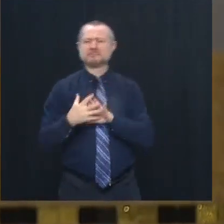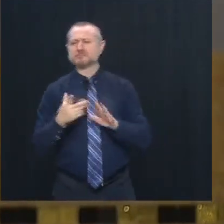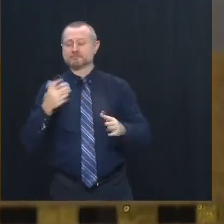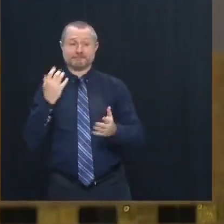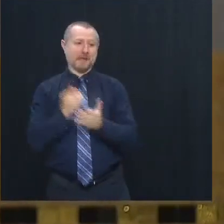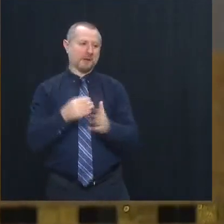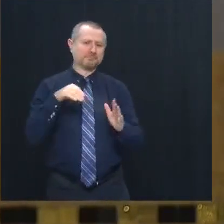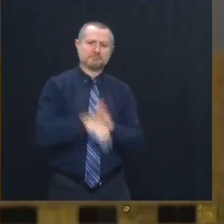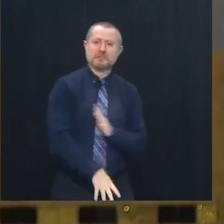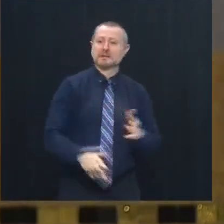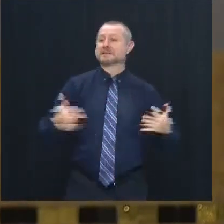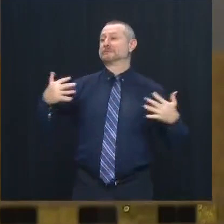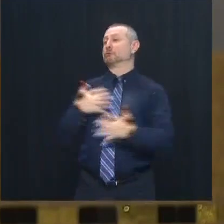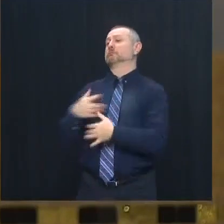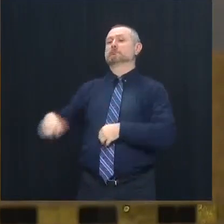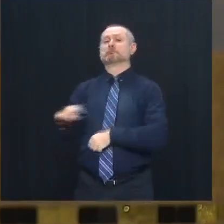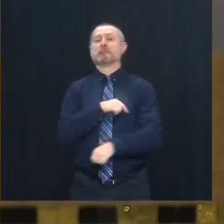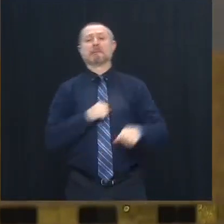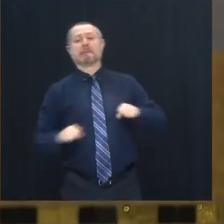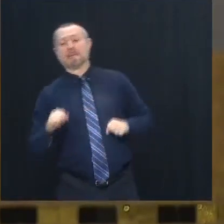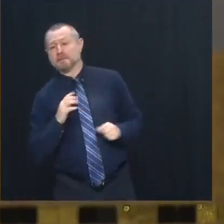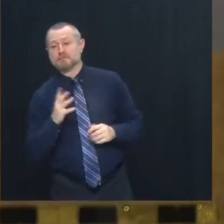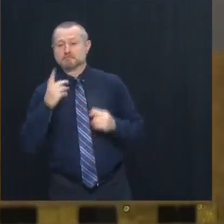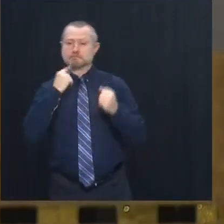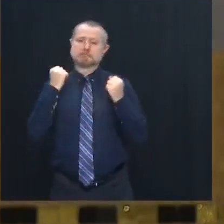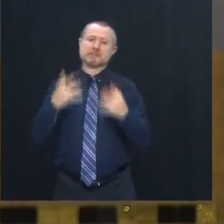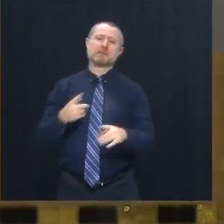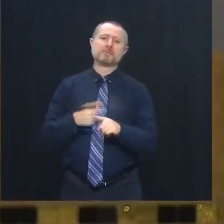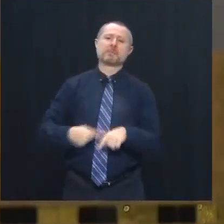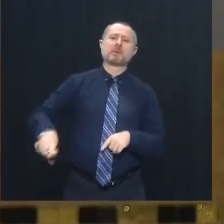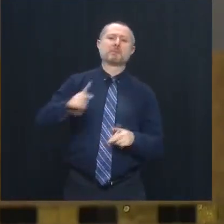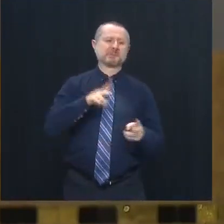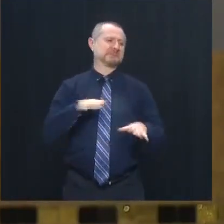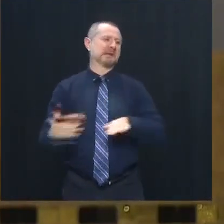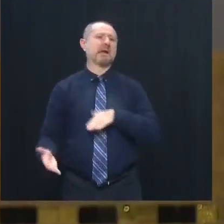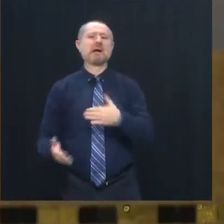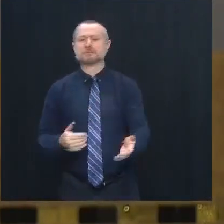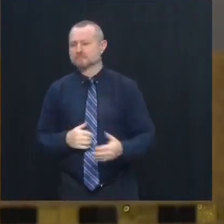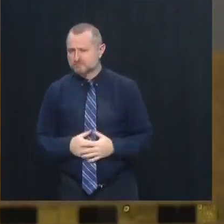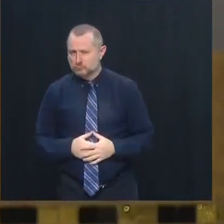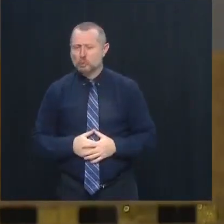DISTANCED NEW YEAR'S EVE PARTY. WE SAW GREAT DIVISION, ANGER, VIOLENCE, WE ENDURED GREAT